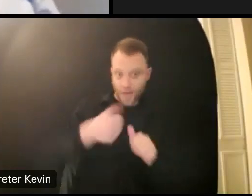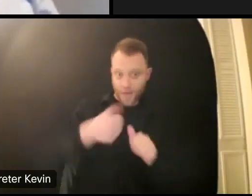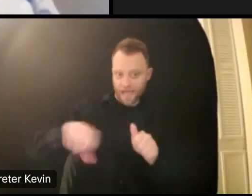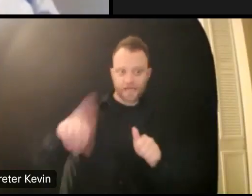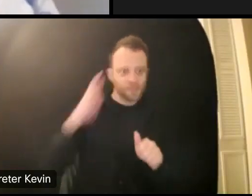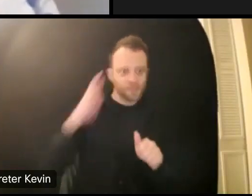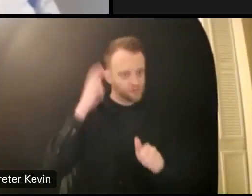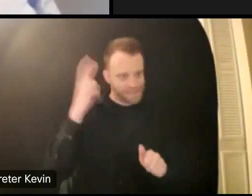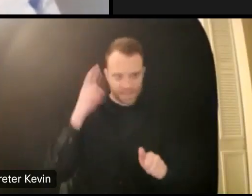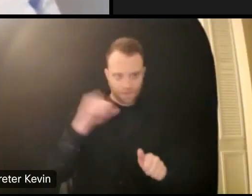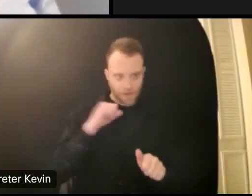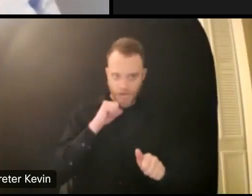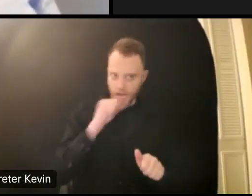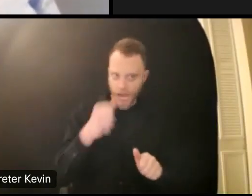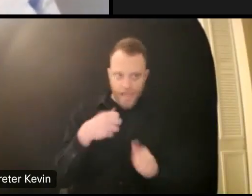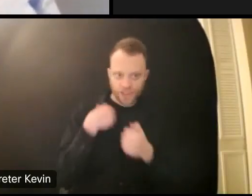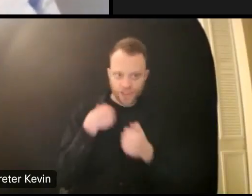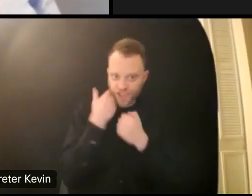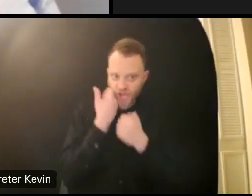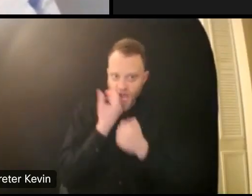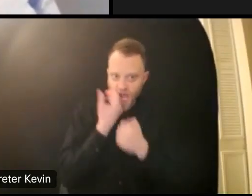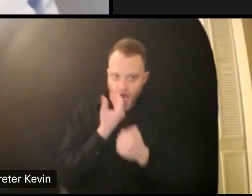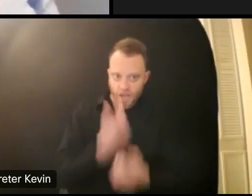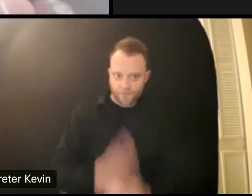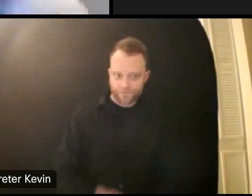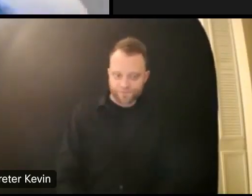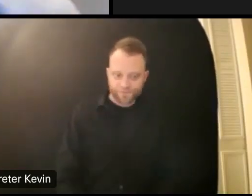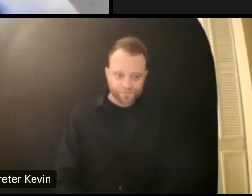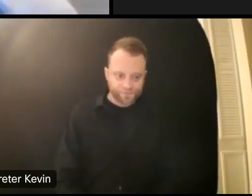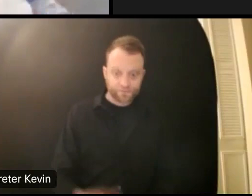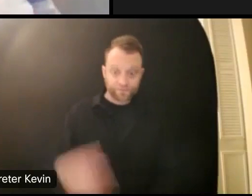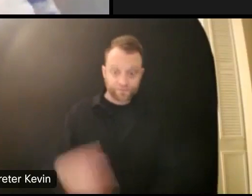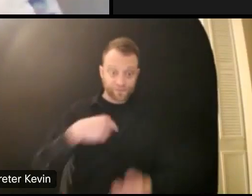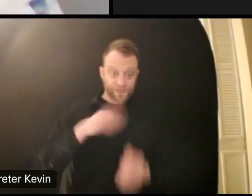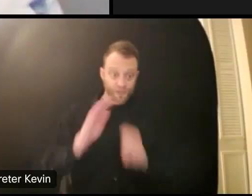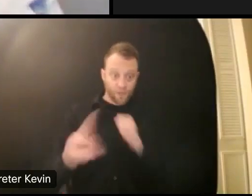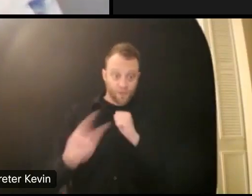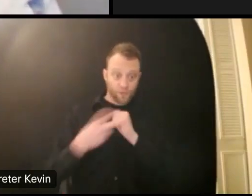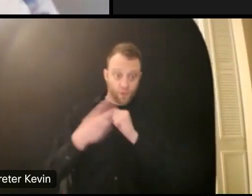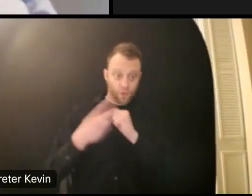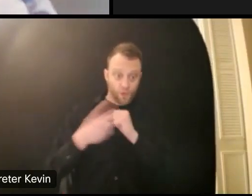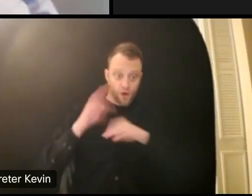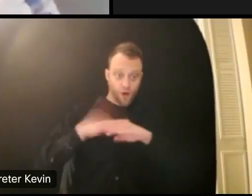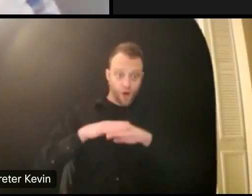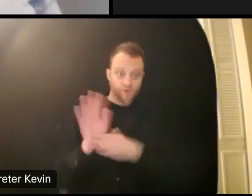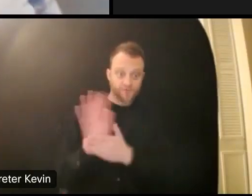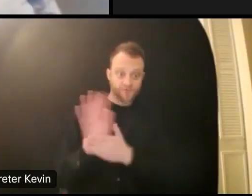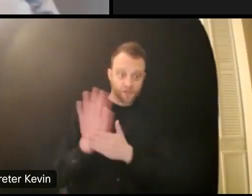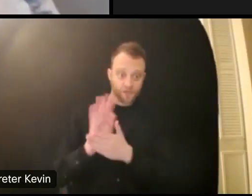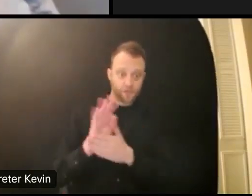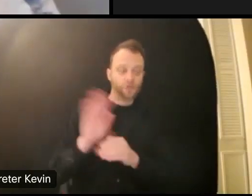and one last thing this, as Kent stated, recorded. It will then be uploaded onto our YouTube channel.